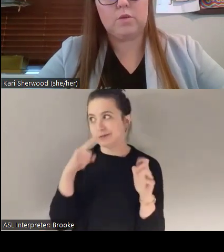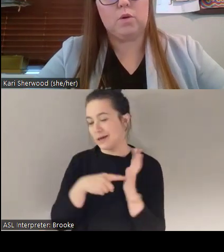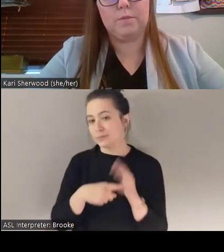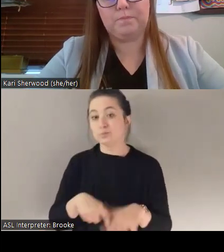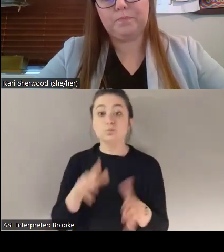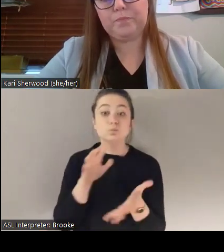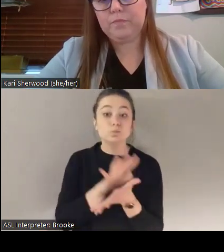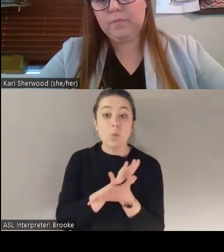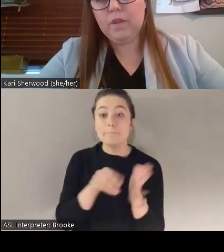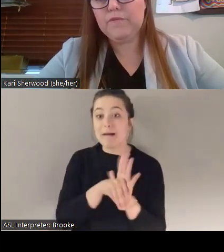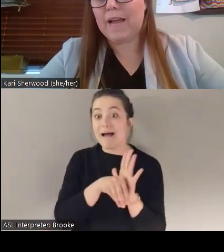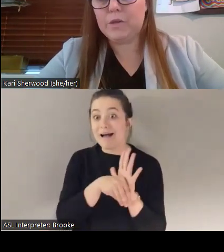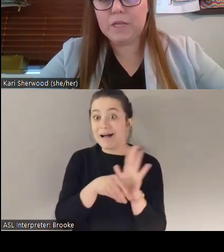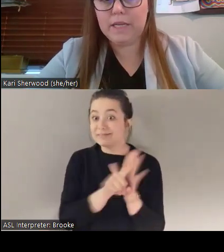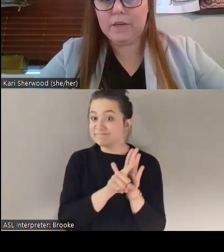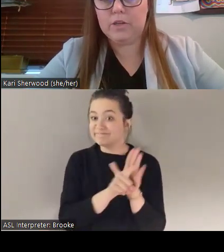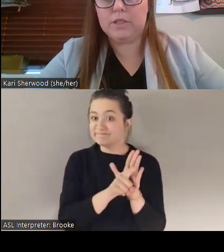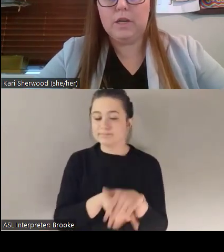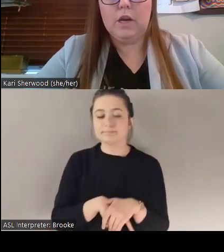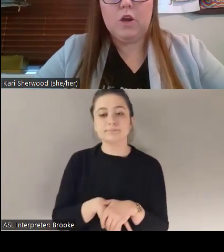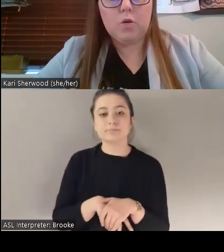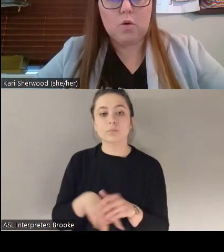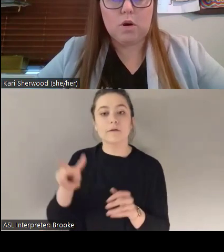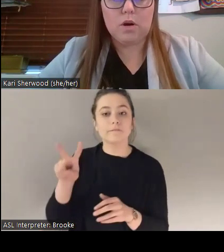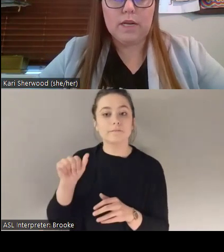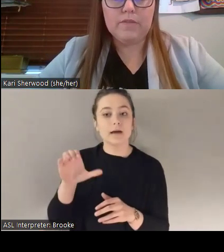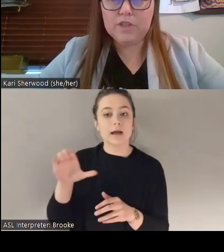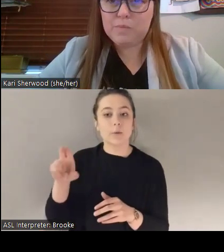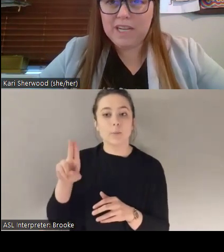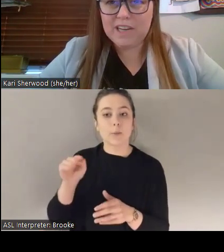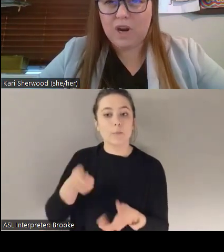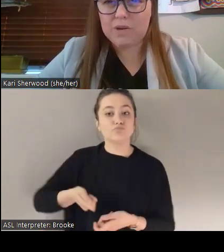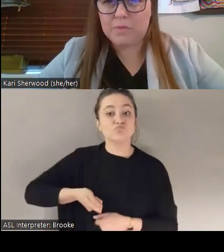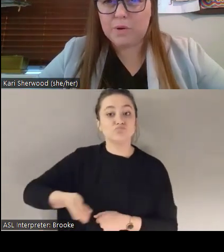or vacuum cleaners or even just being in a crowded